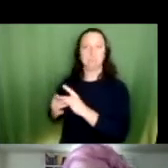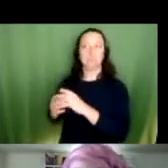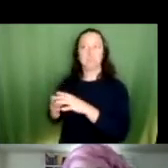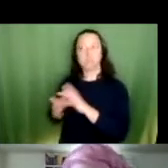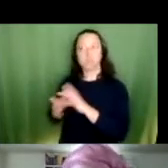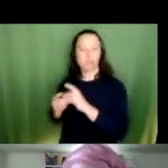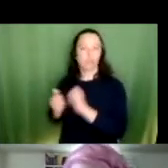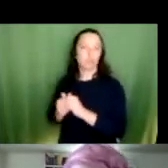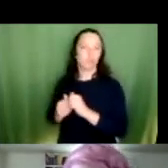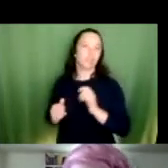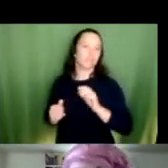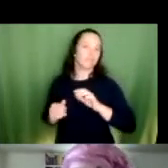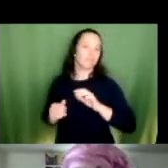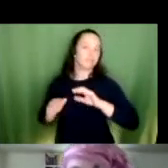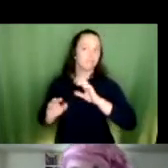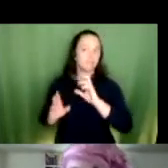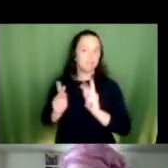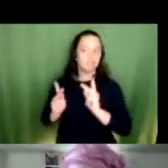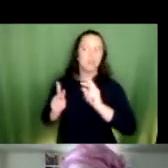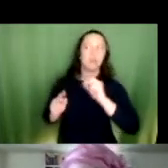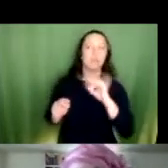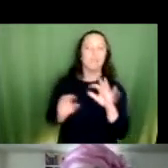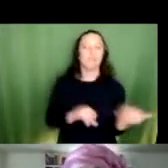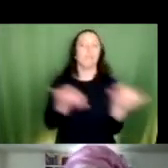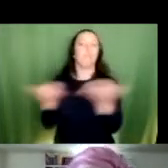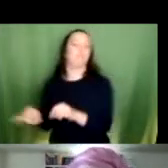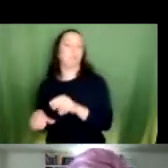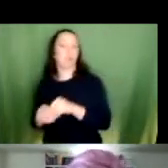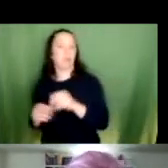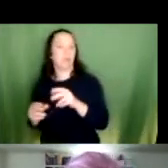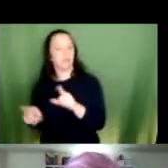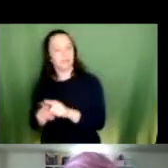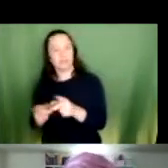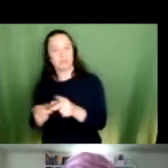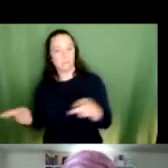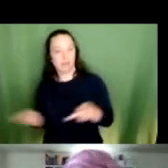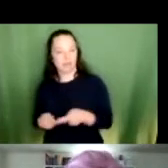participating in the same space. Streaming our shows is something Bellevue Youth Theater